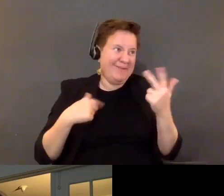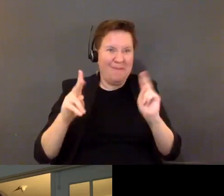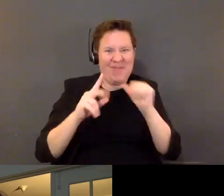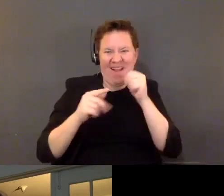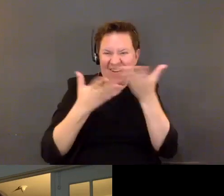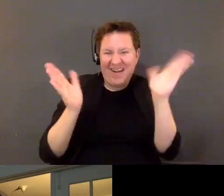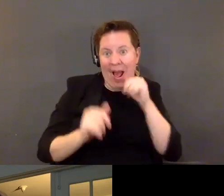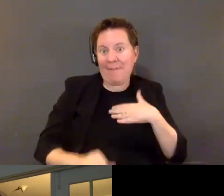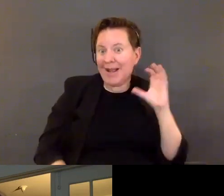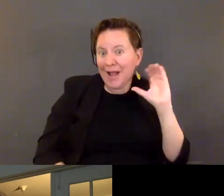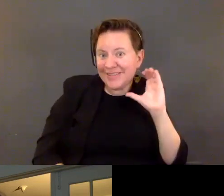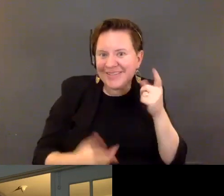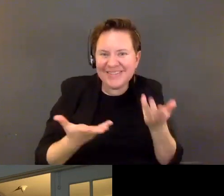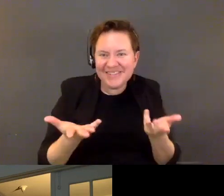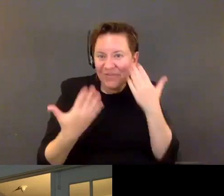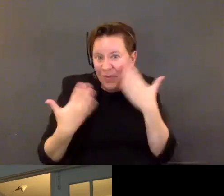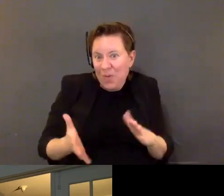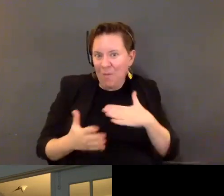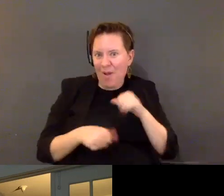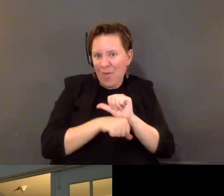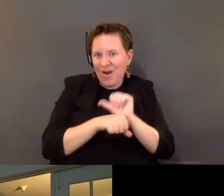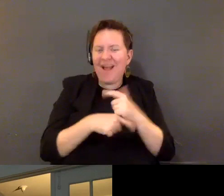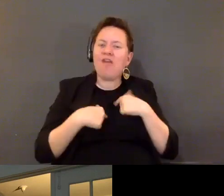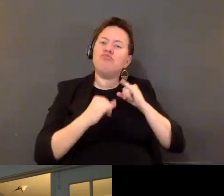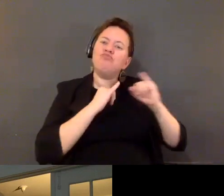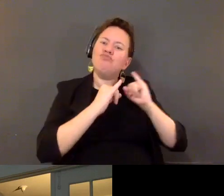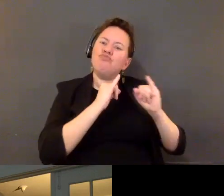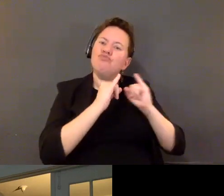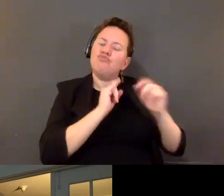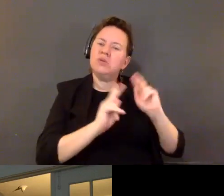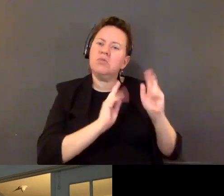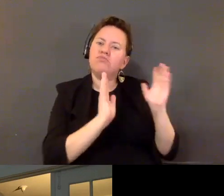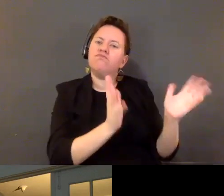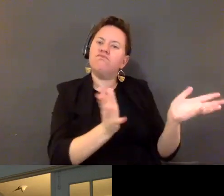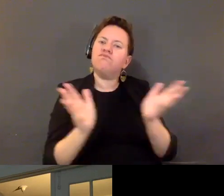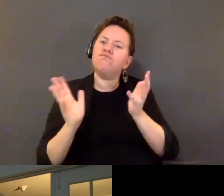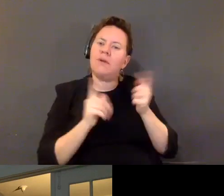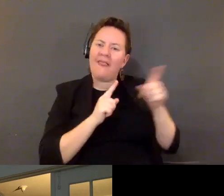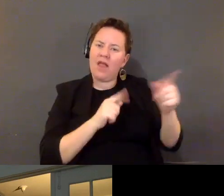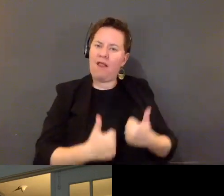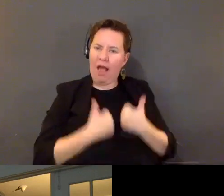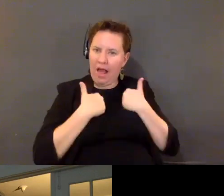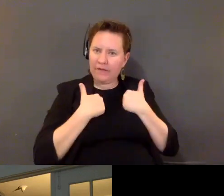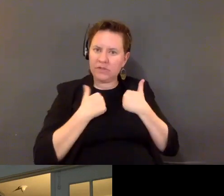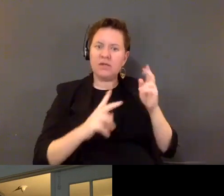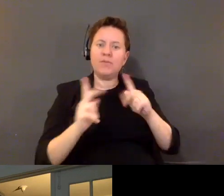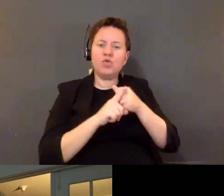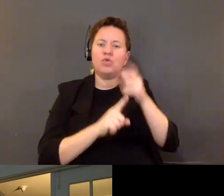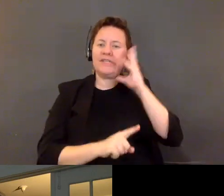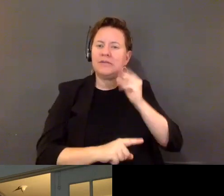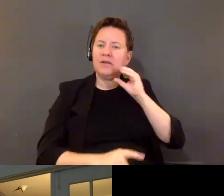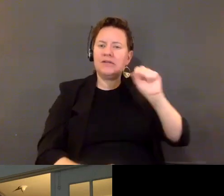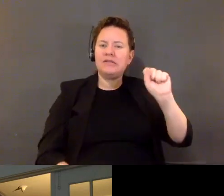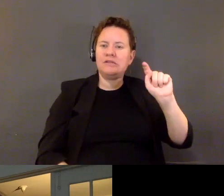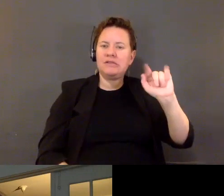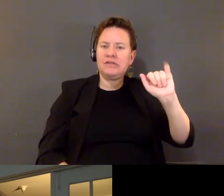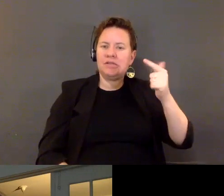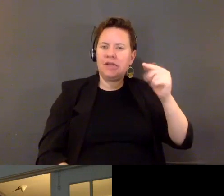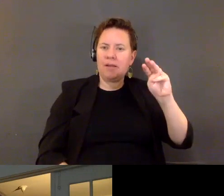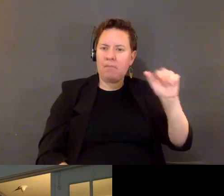that i interview people about their lives people who experience stigma and i get these